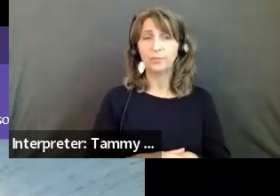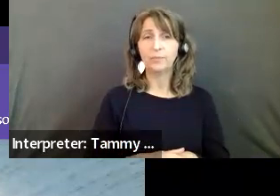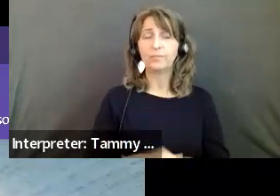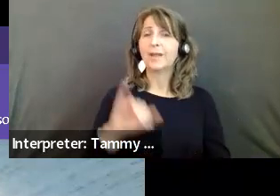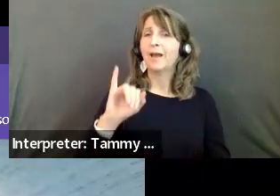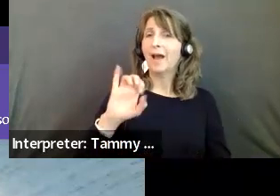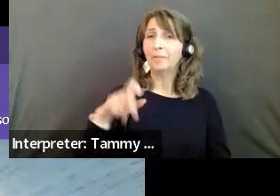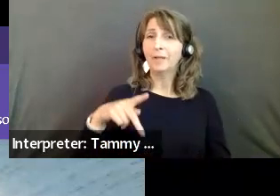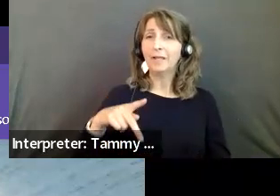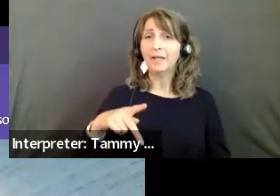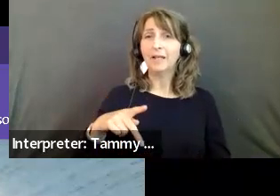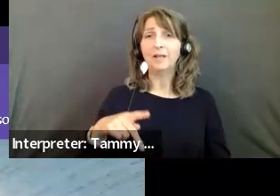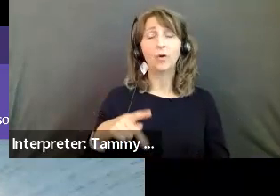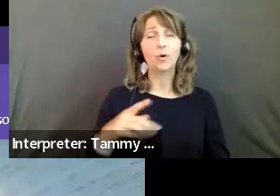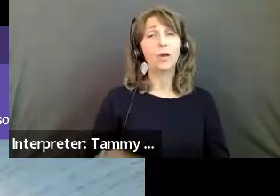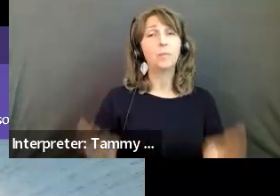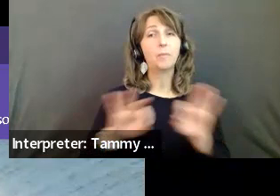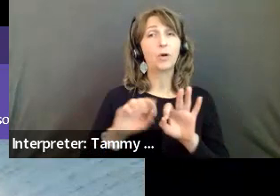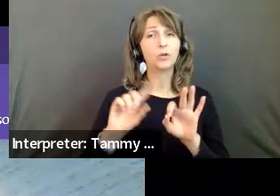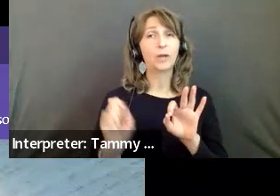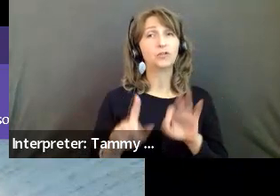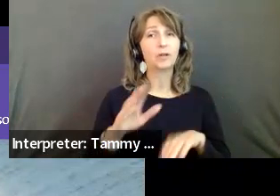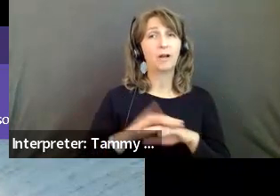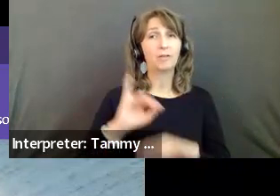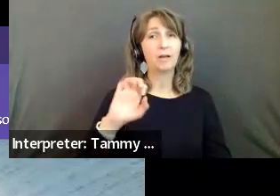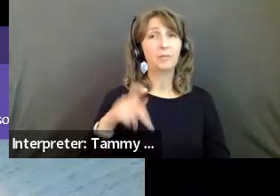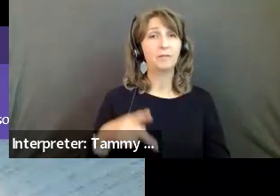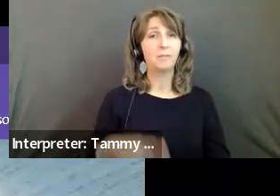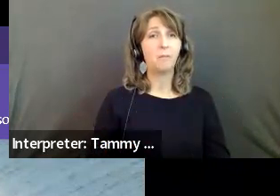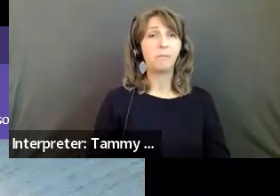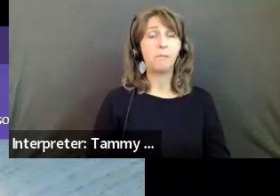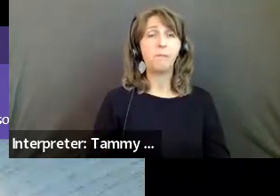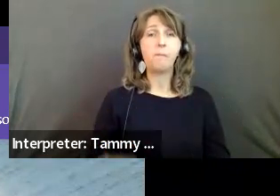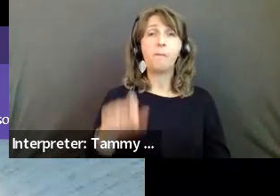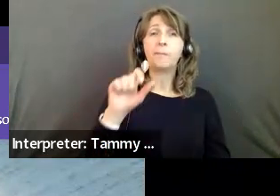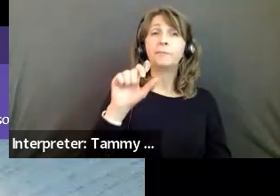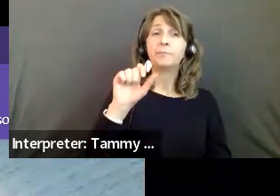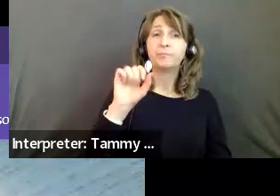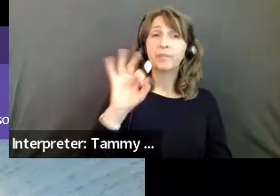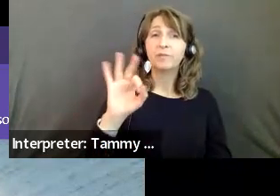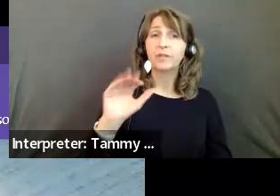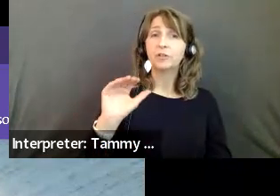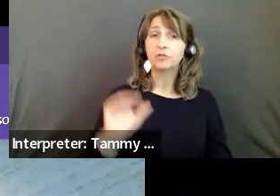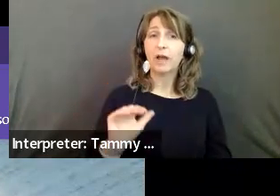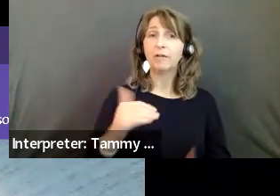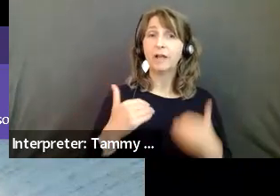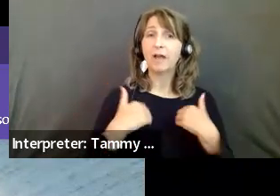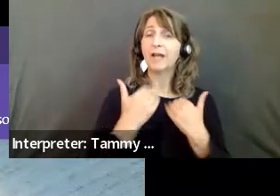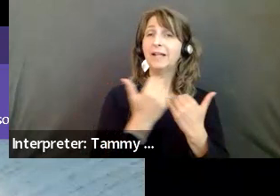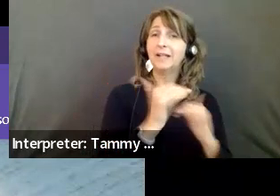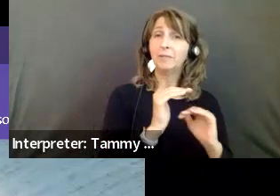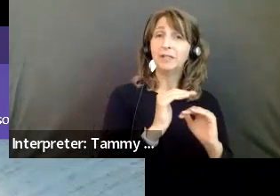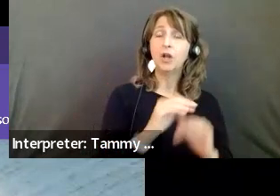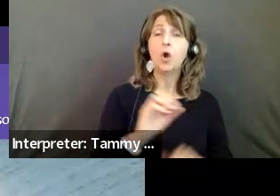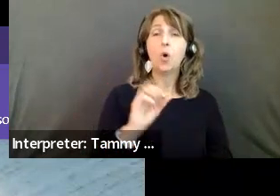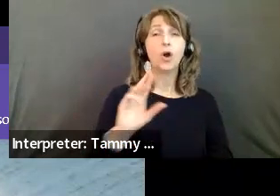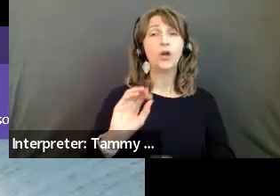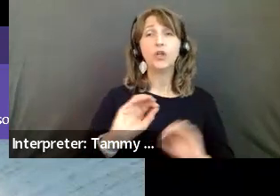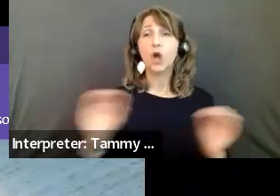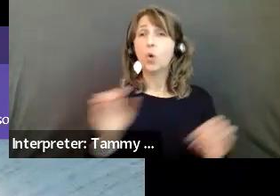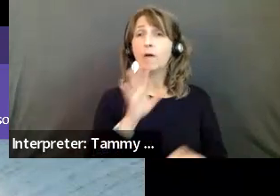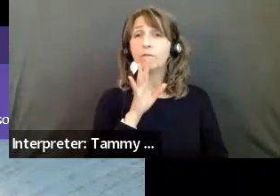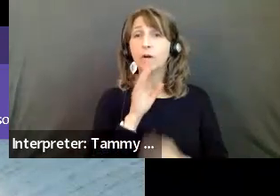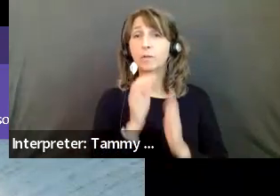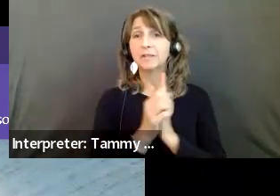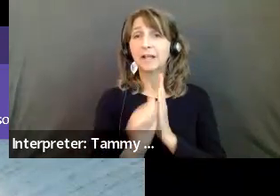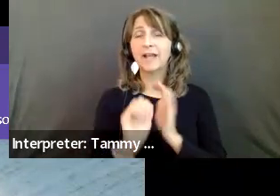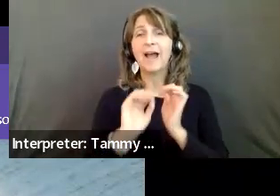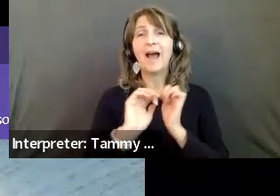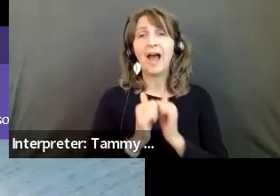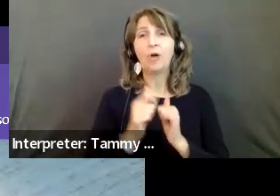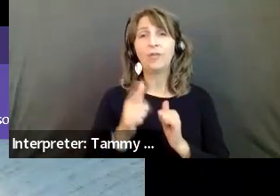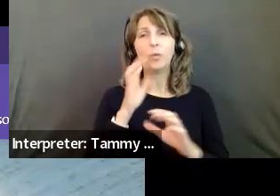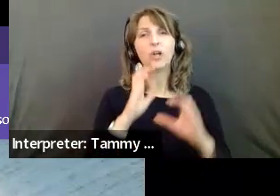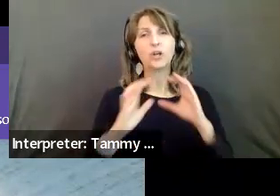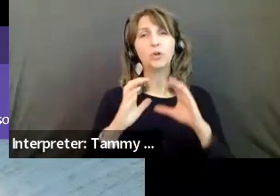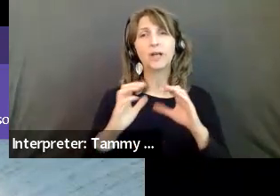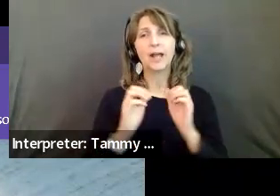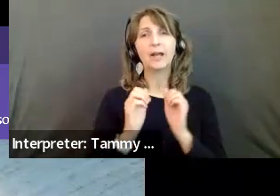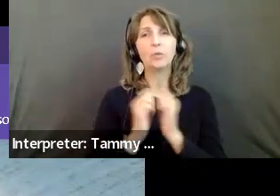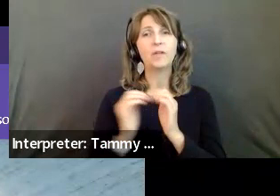That's very, very, very important. And it is, if a child has limited or no verbal skills, how would they communicate in the classroom with the peers and the teachers?